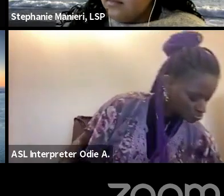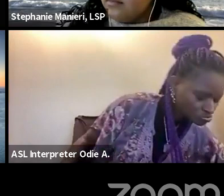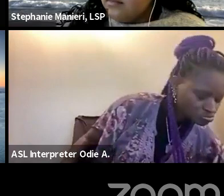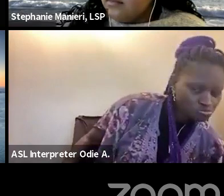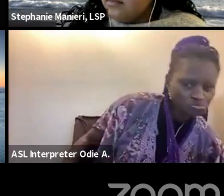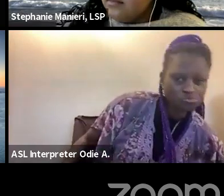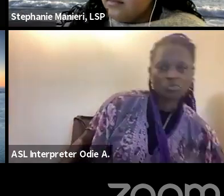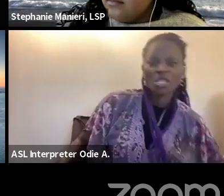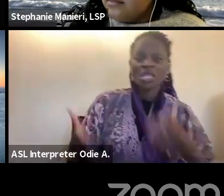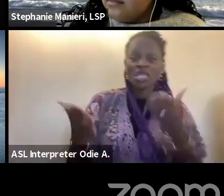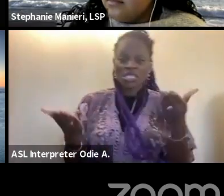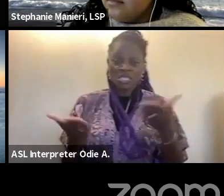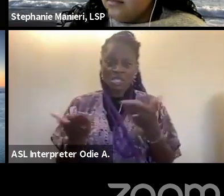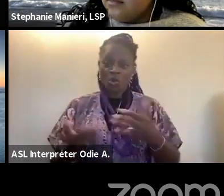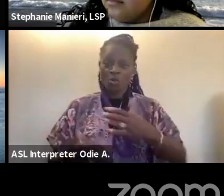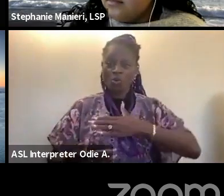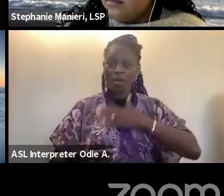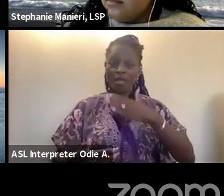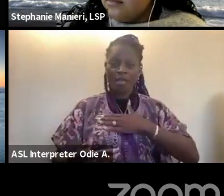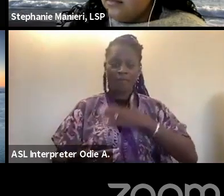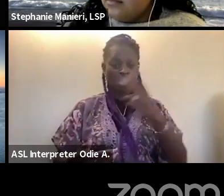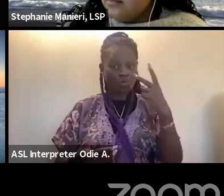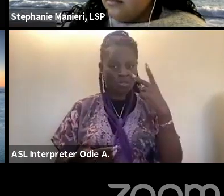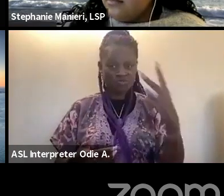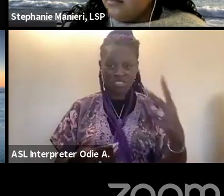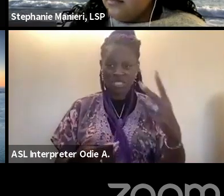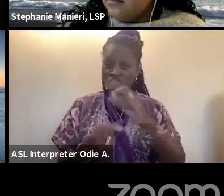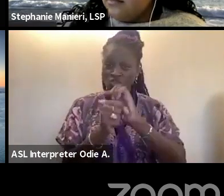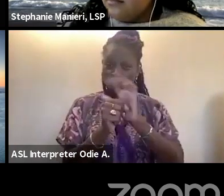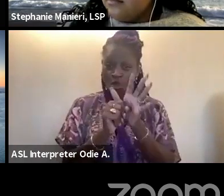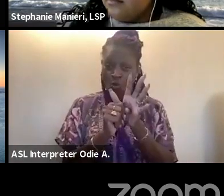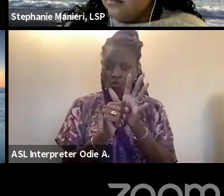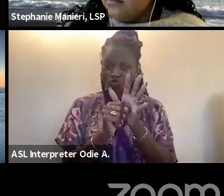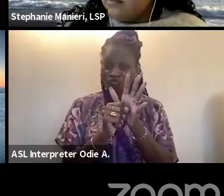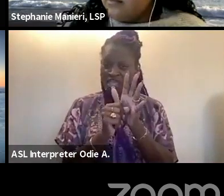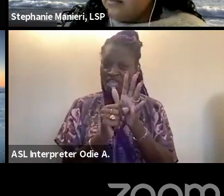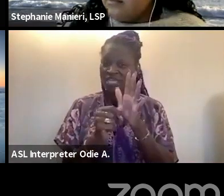grateful that we have seen our Cobin cases fall considerably since August,